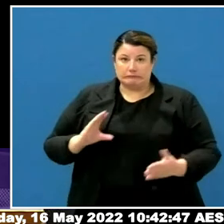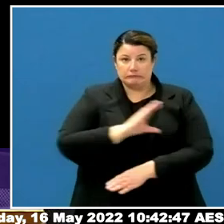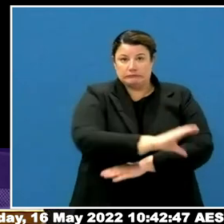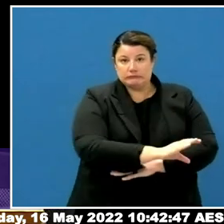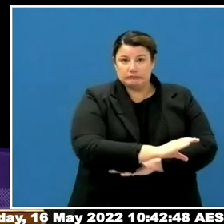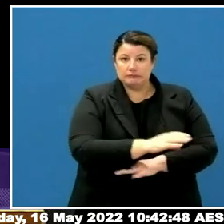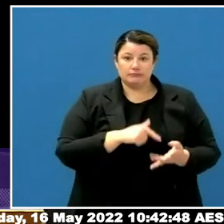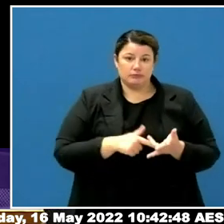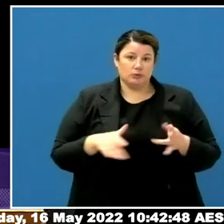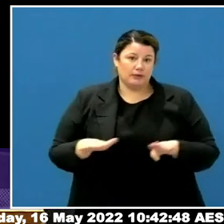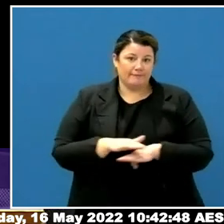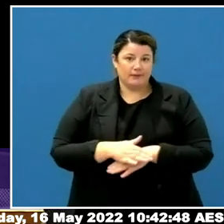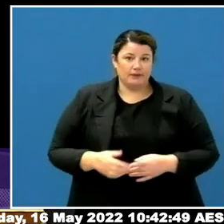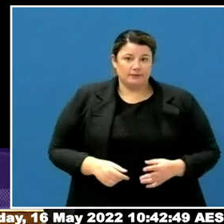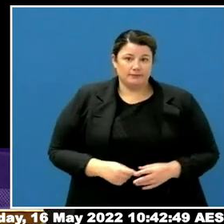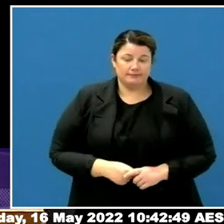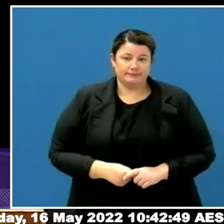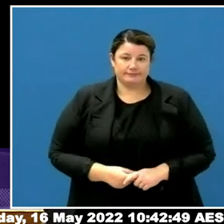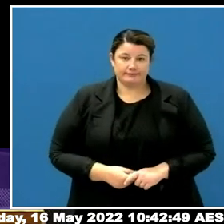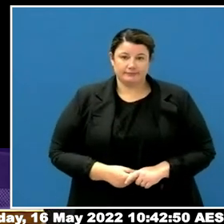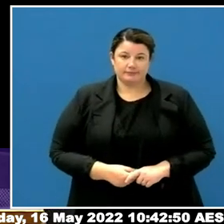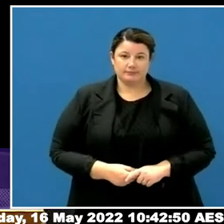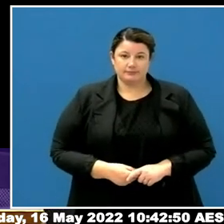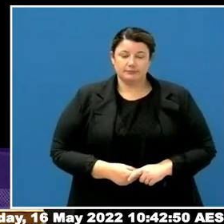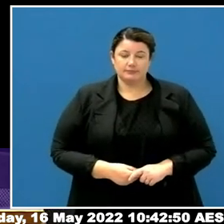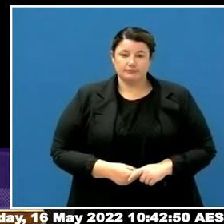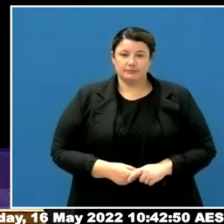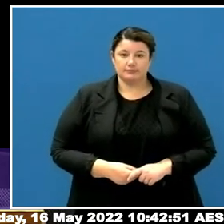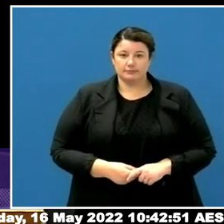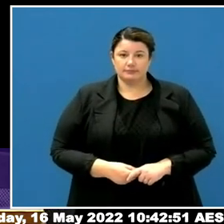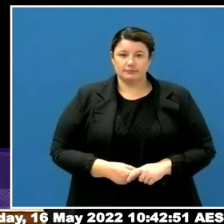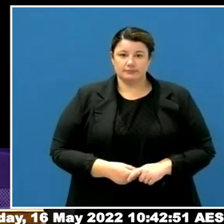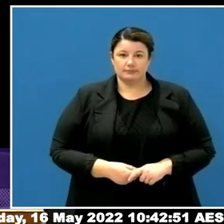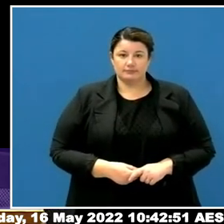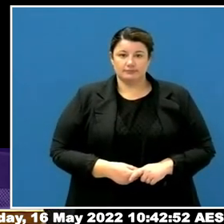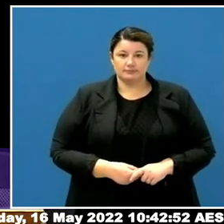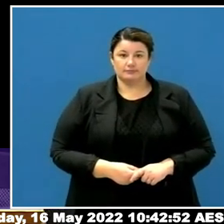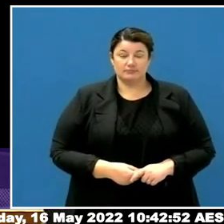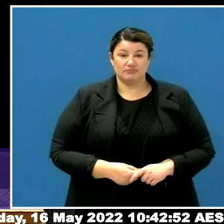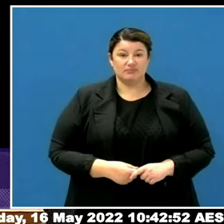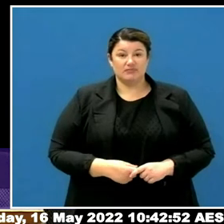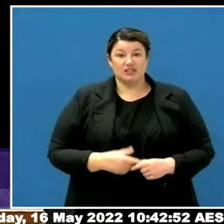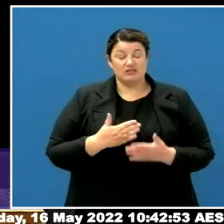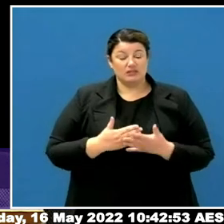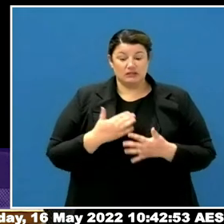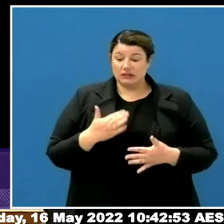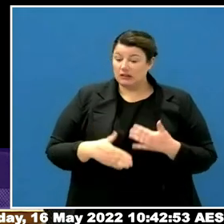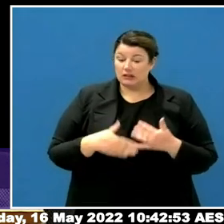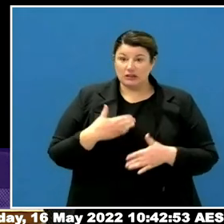to cover them. She will also say that in the end they lost faith that Toby was actually